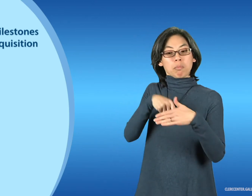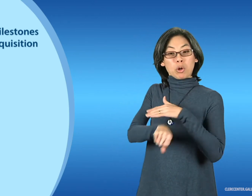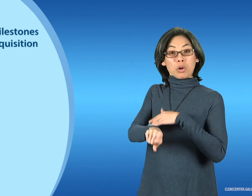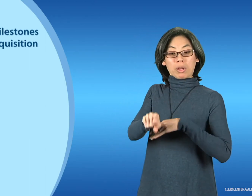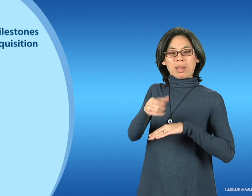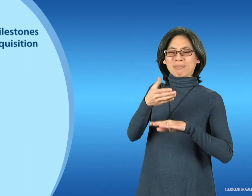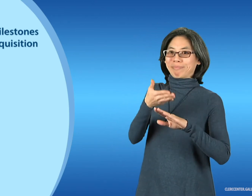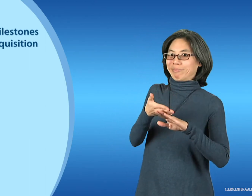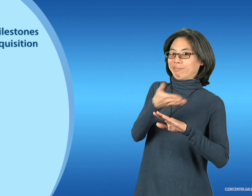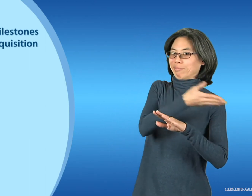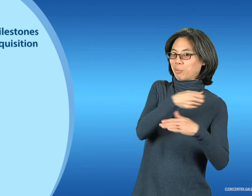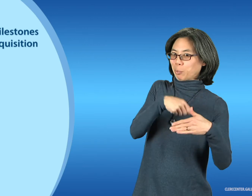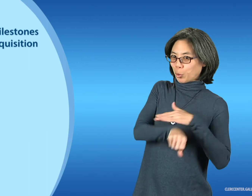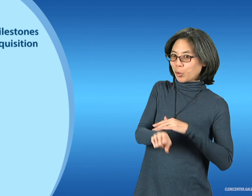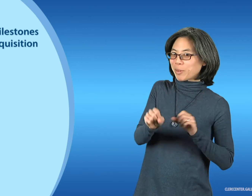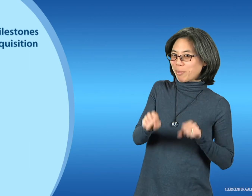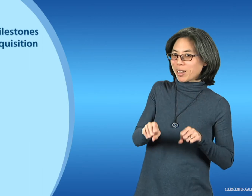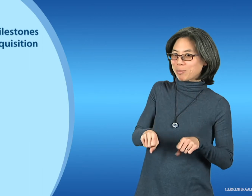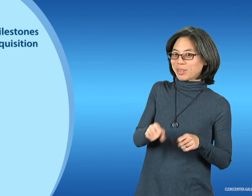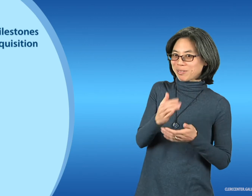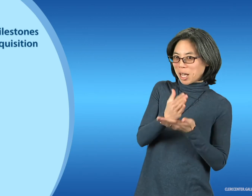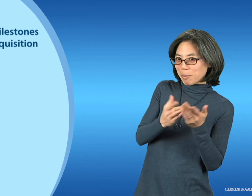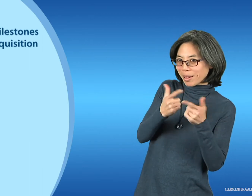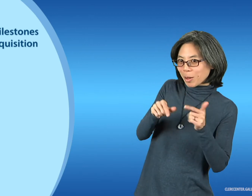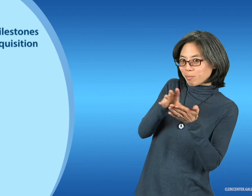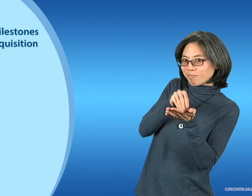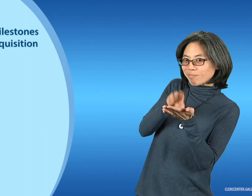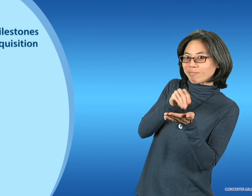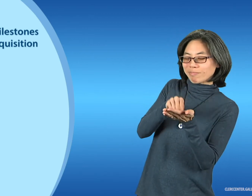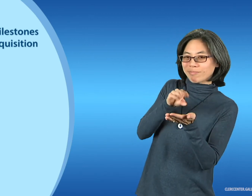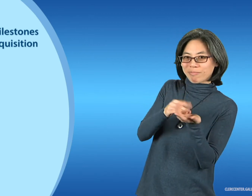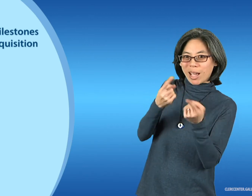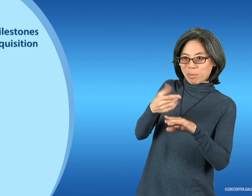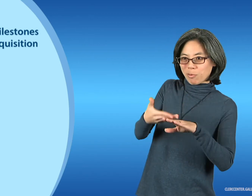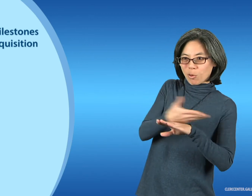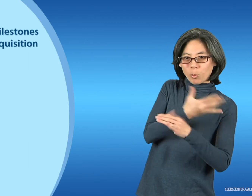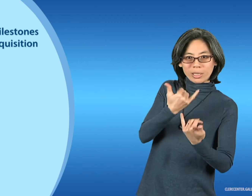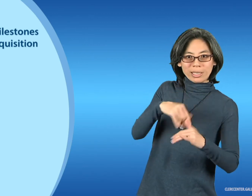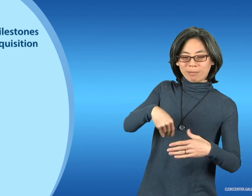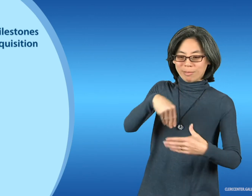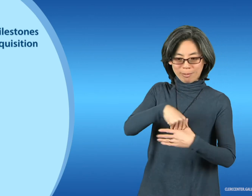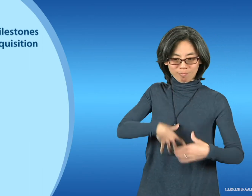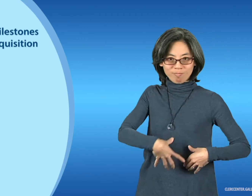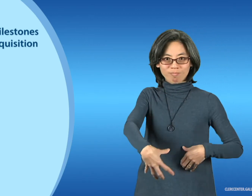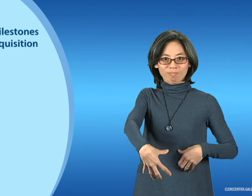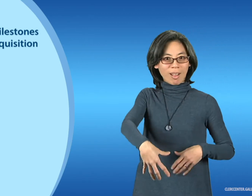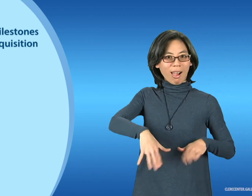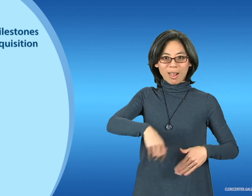Even before they're born, it's possible that children are already learning language before they're even out of utero.